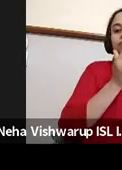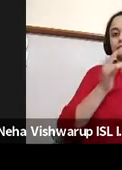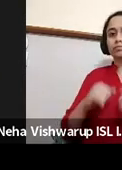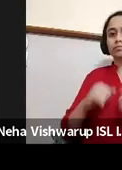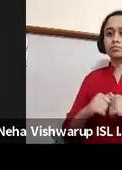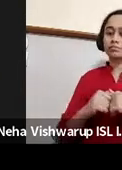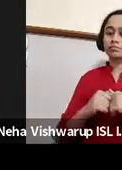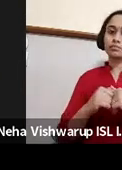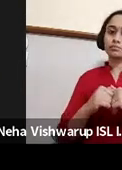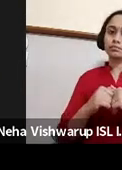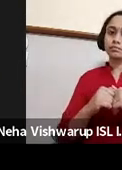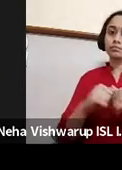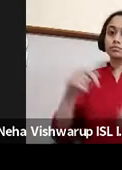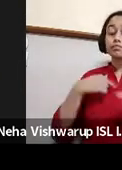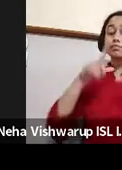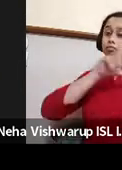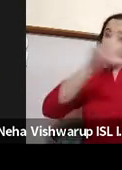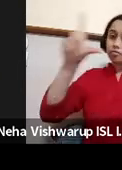the exhibition also welcomes deeper exploration